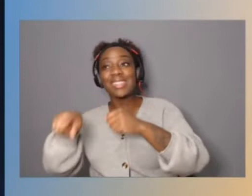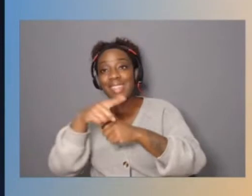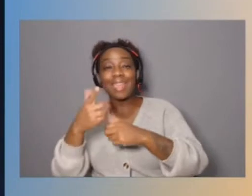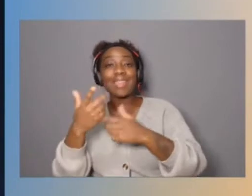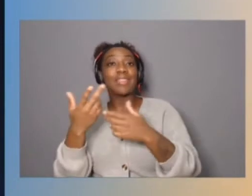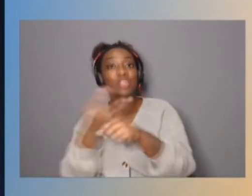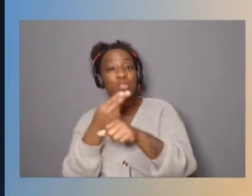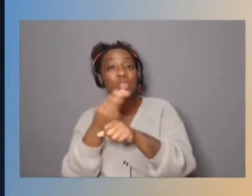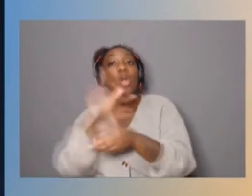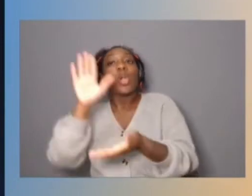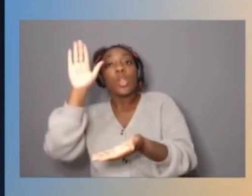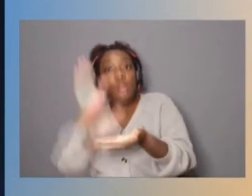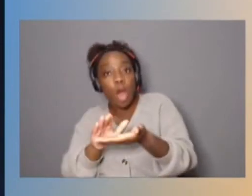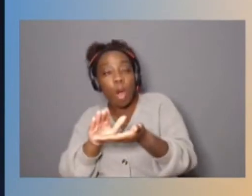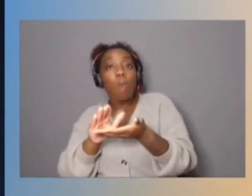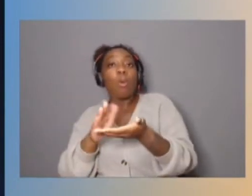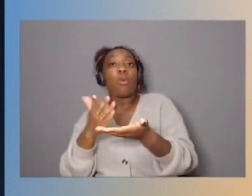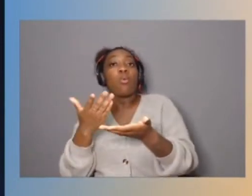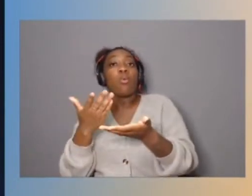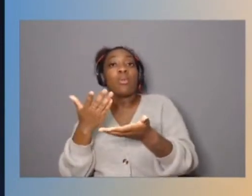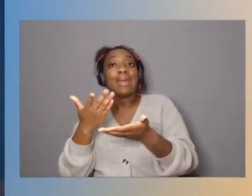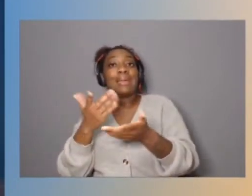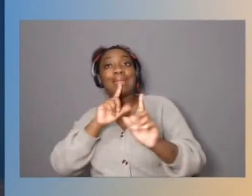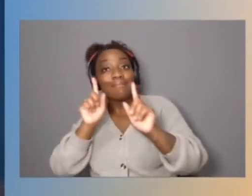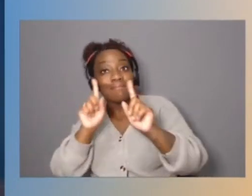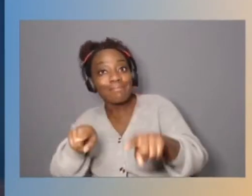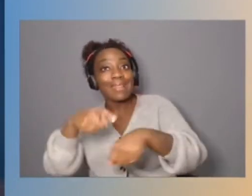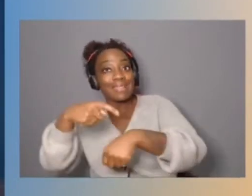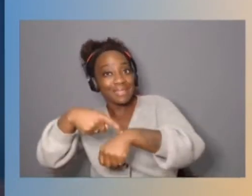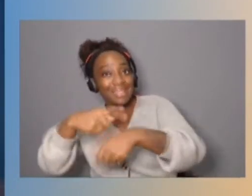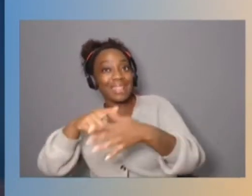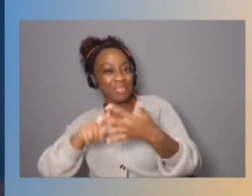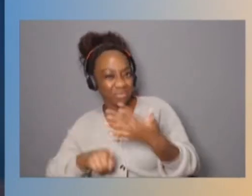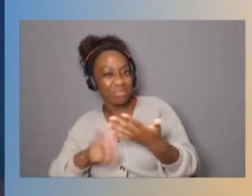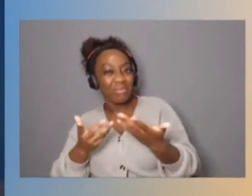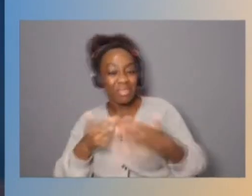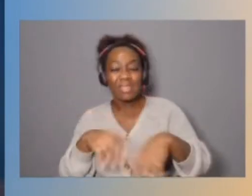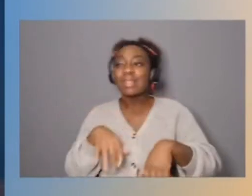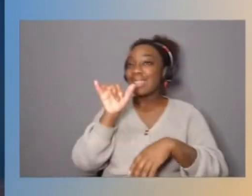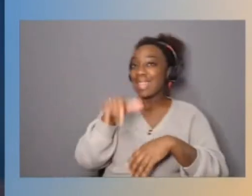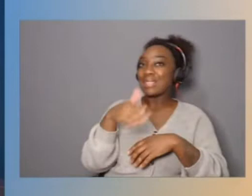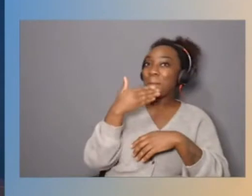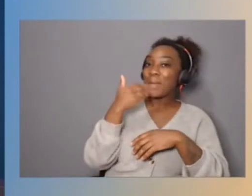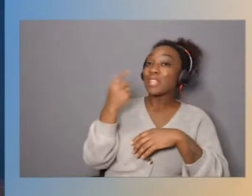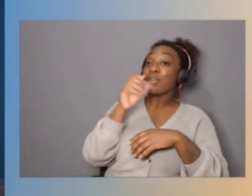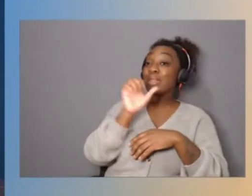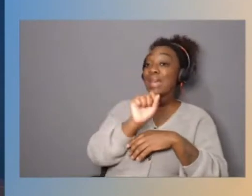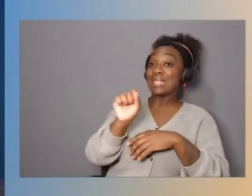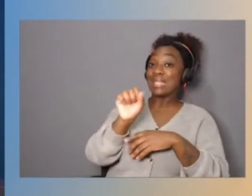It's a great example of a customer combining lots of both the SSD storage along with the compute.